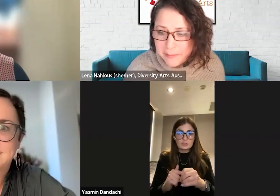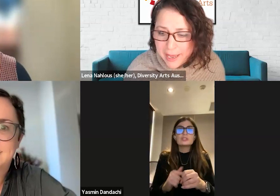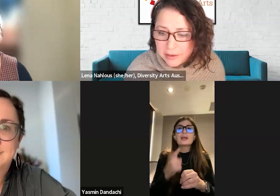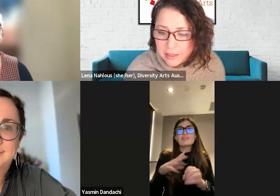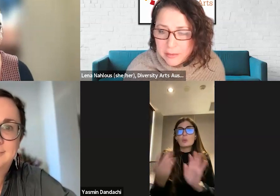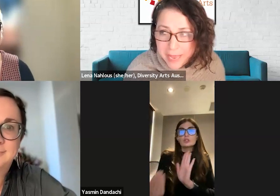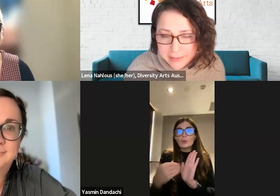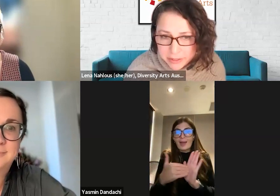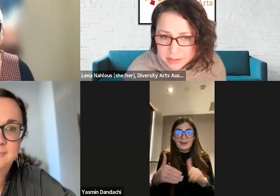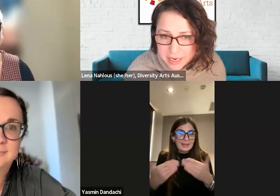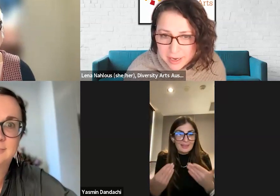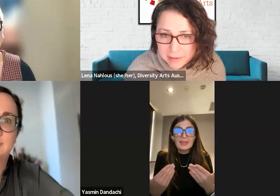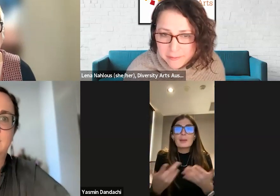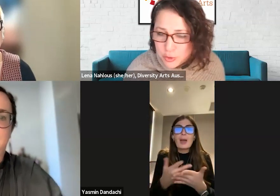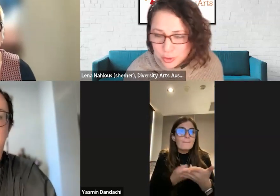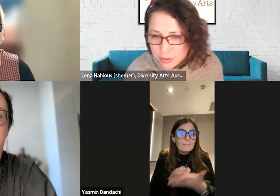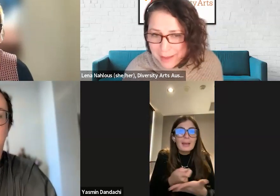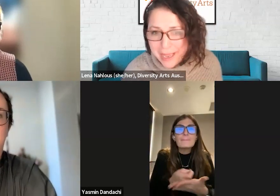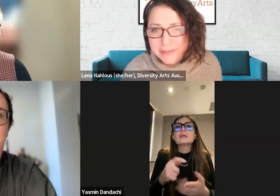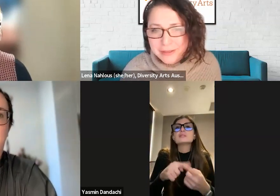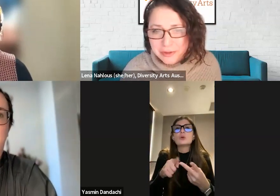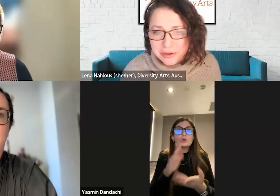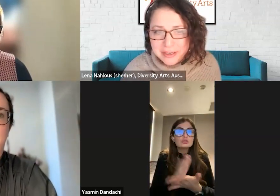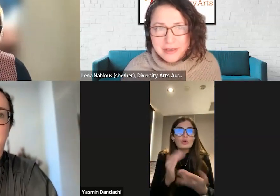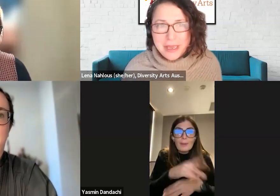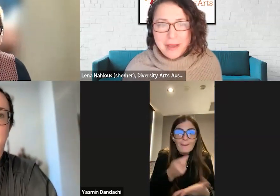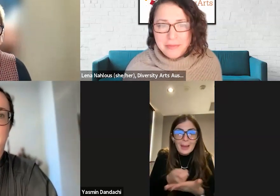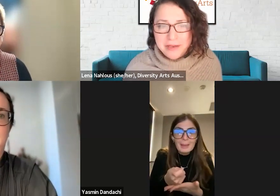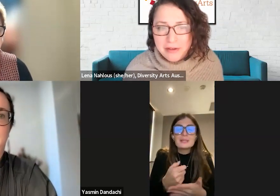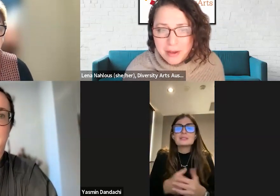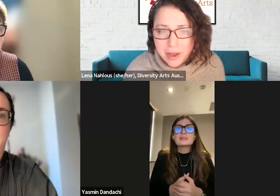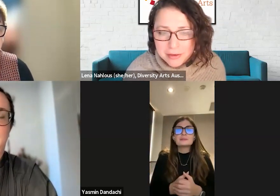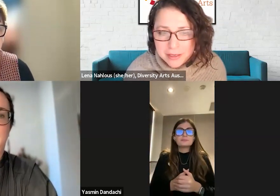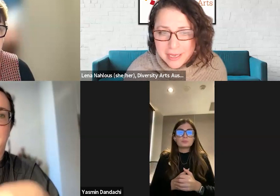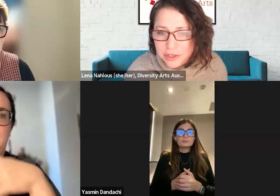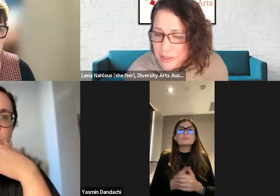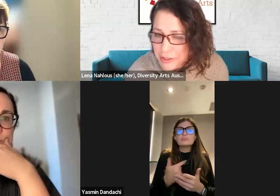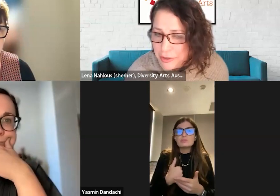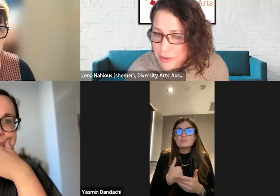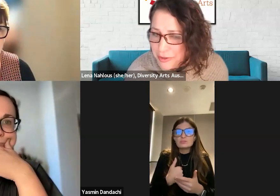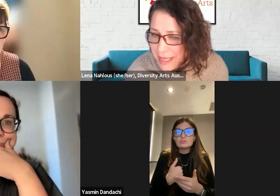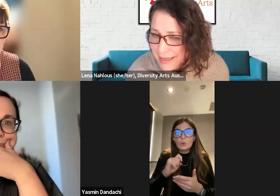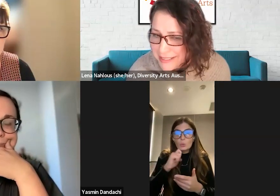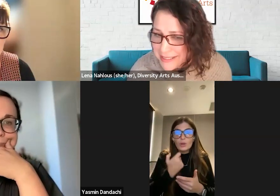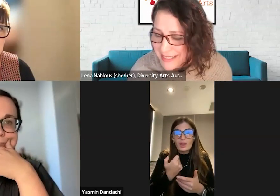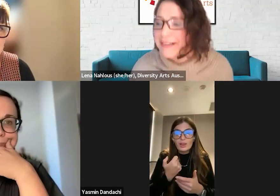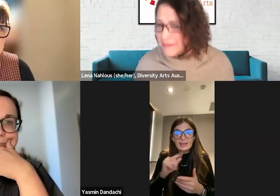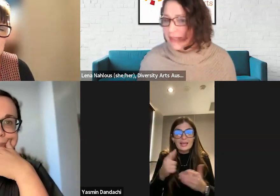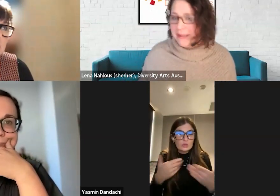about payment and the truth about payment, then I might get you to do that. Yeah, absolutely.